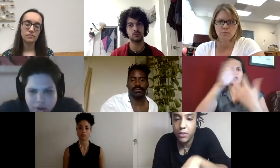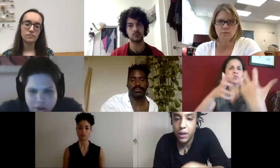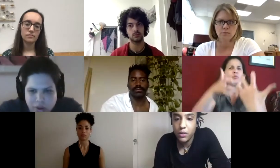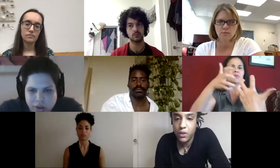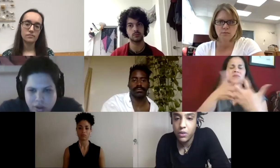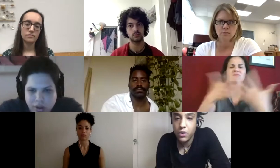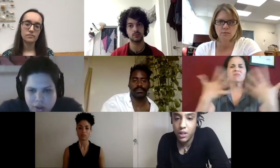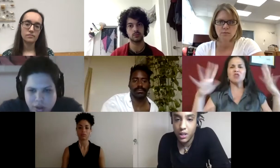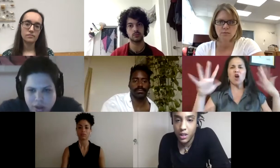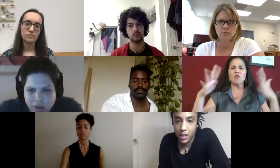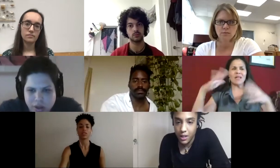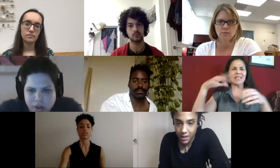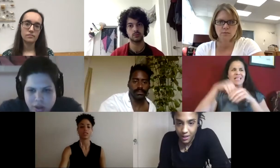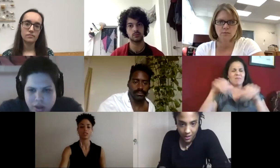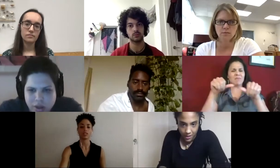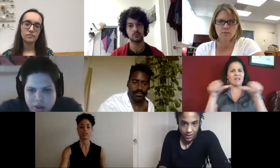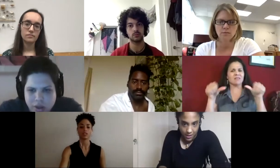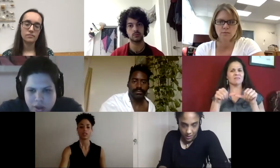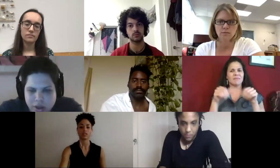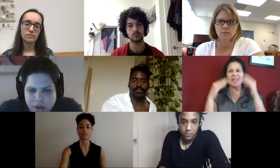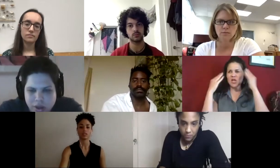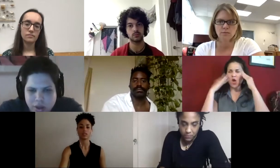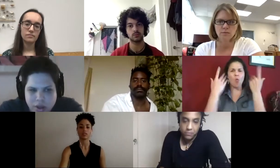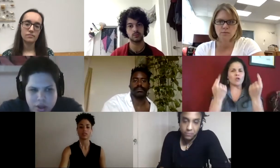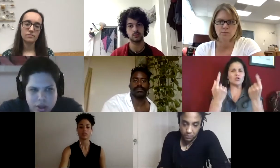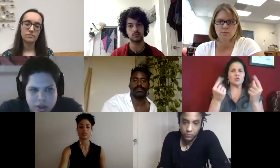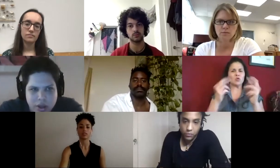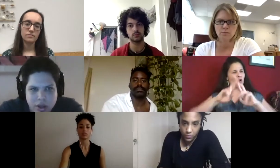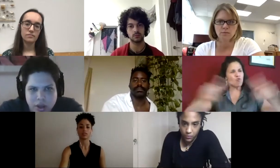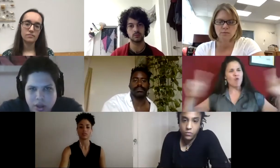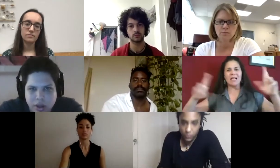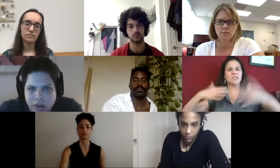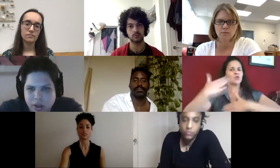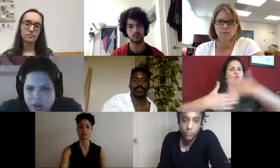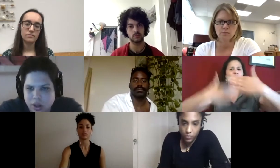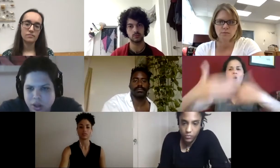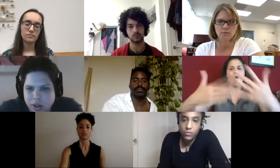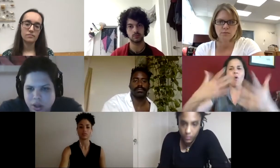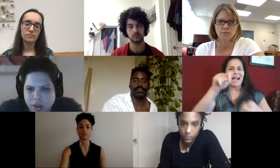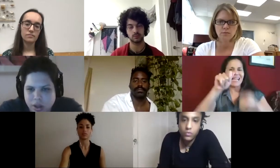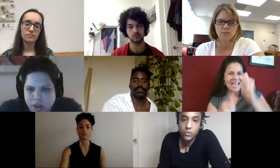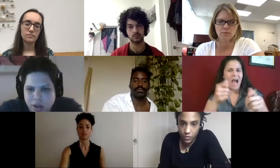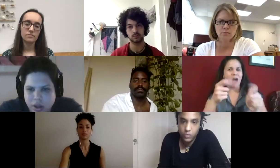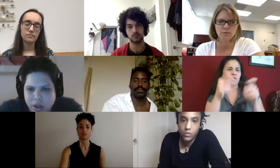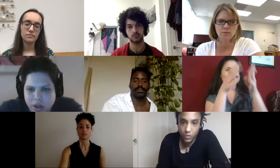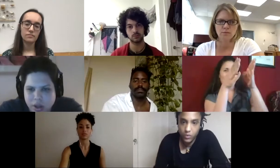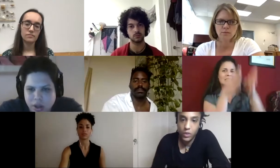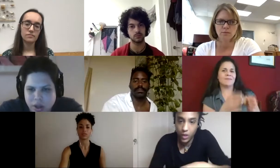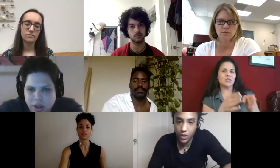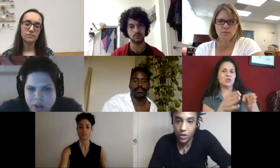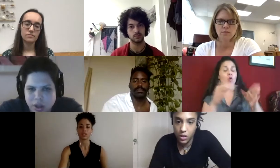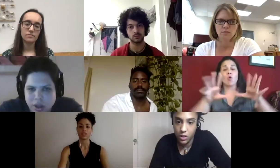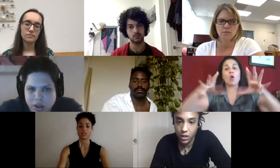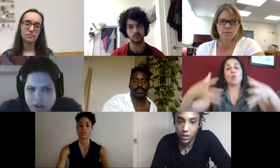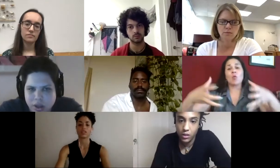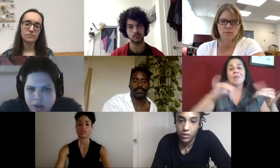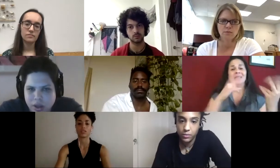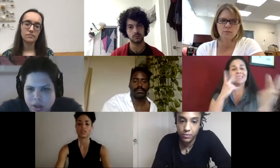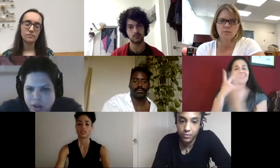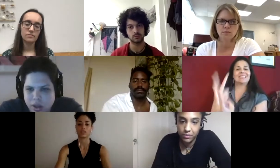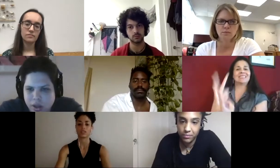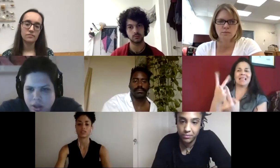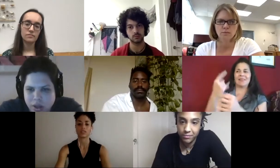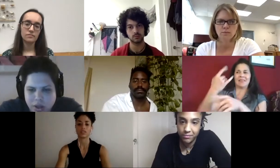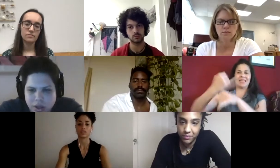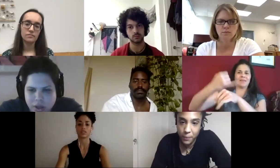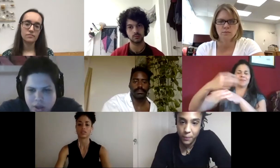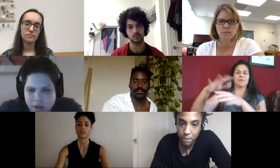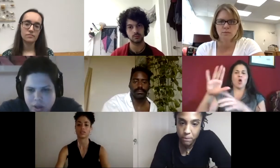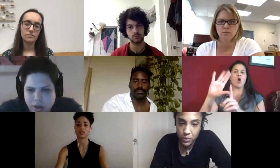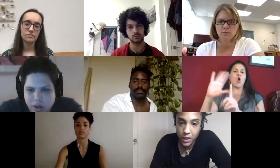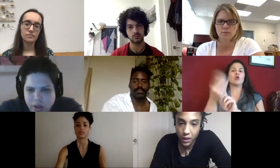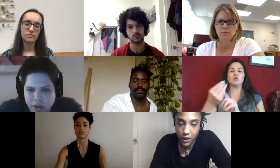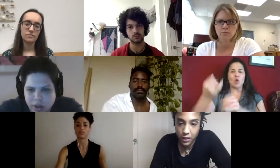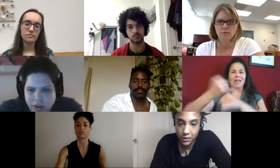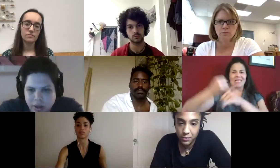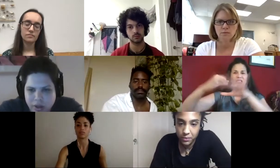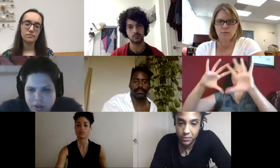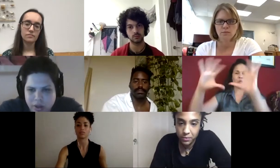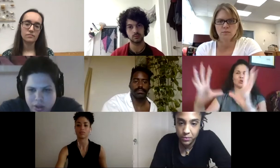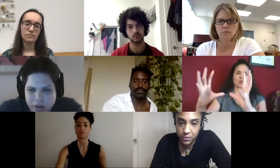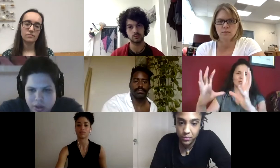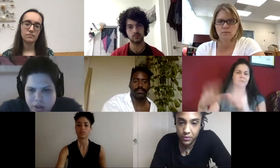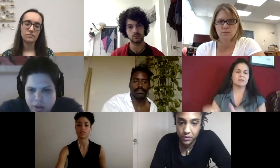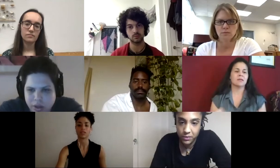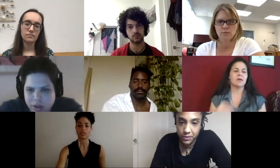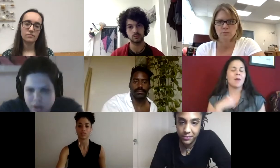your microphone? Thank You Craig, Thank You Craig.